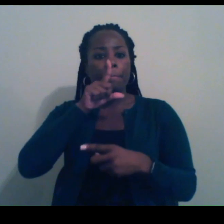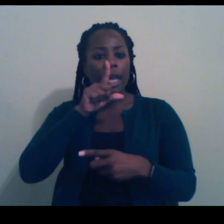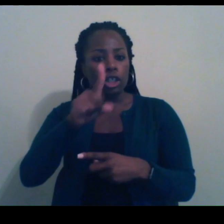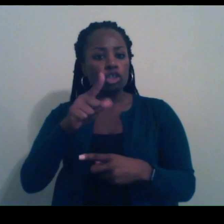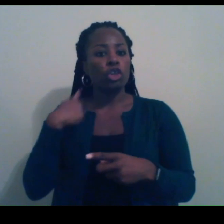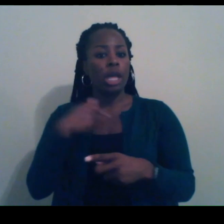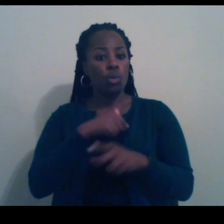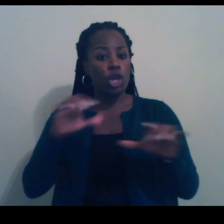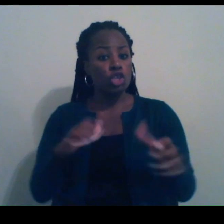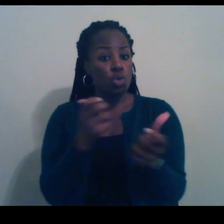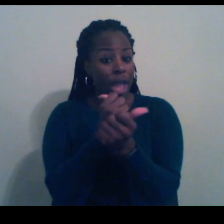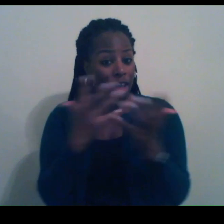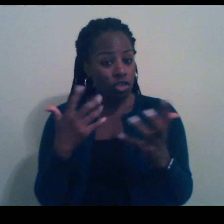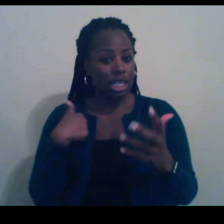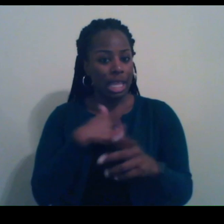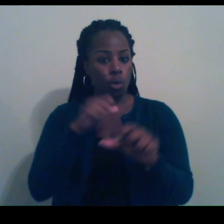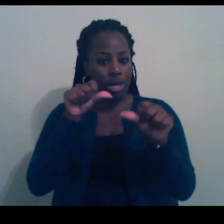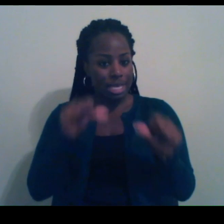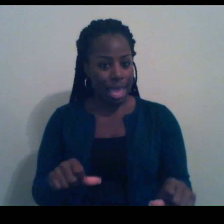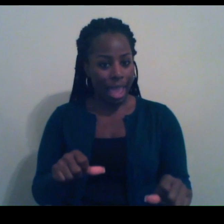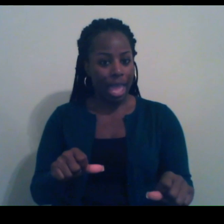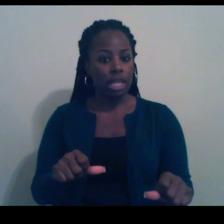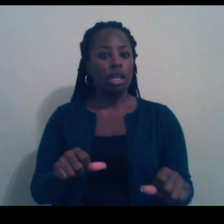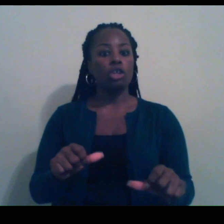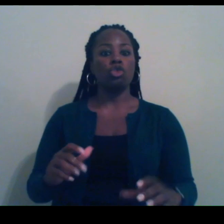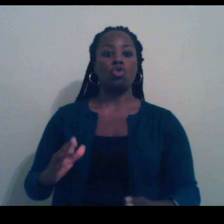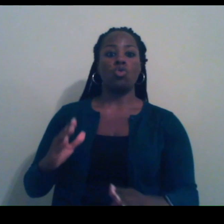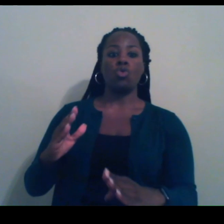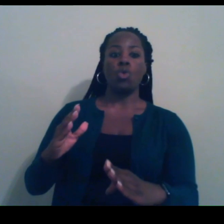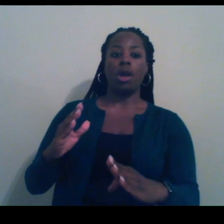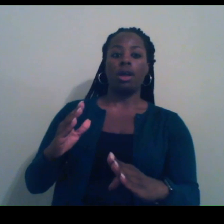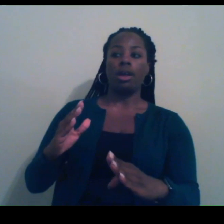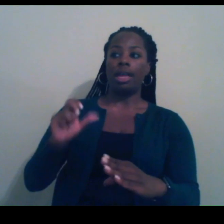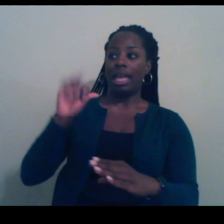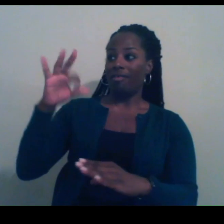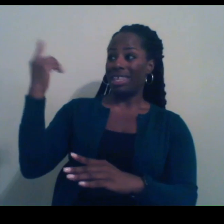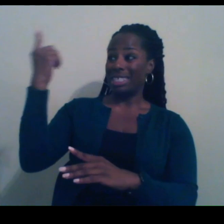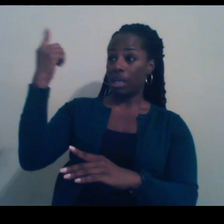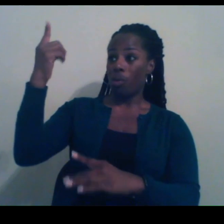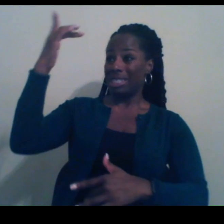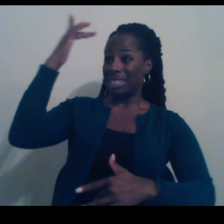to prevent people coming into the country with the disease to mitigate any